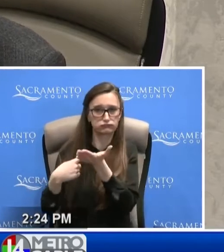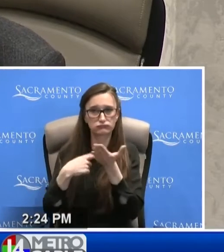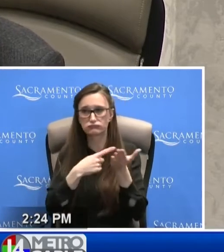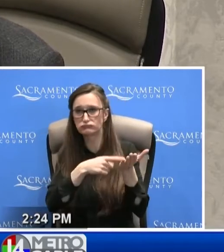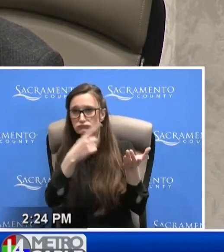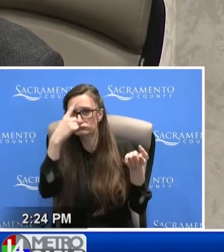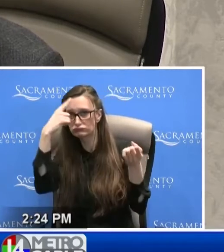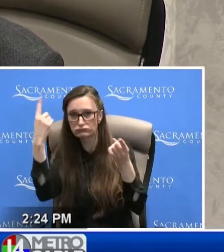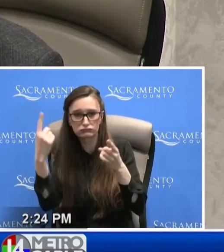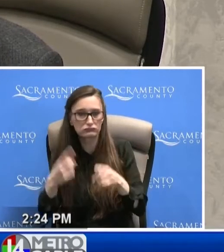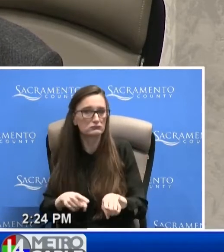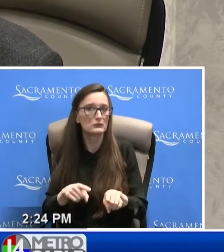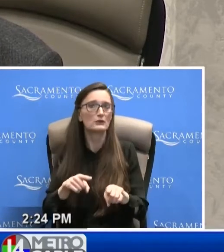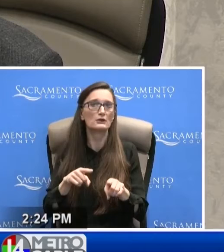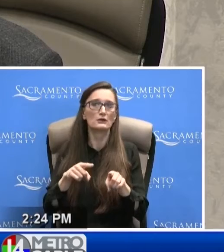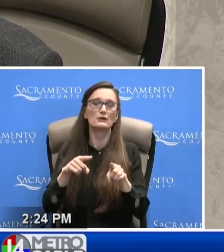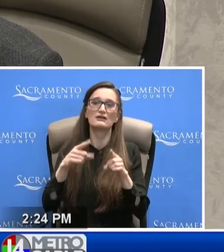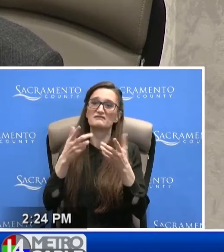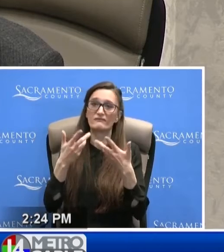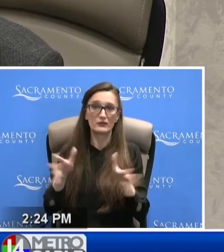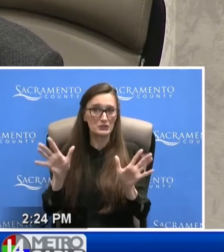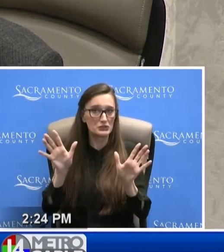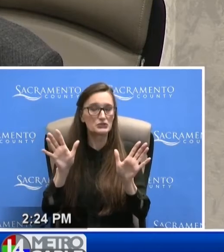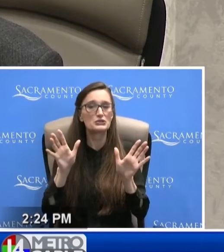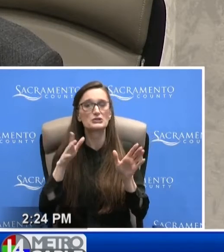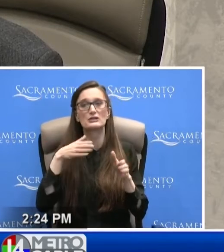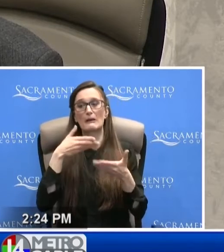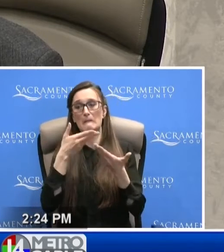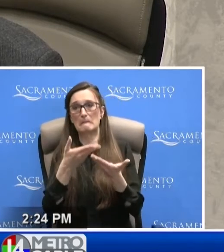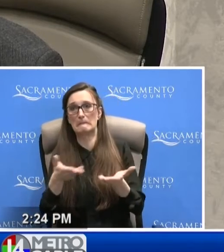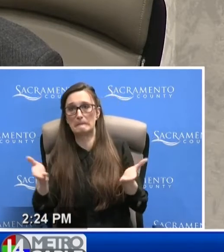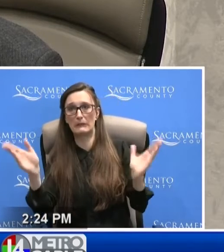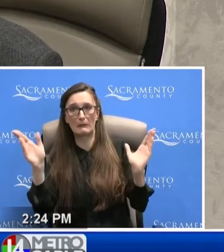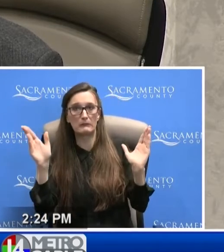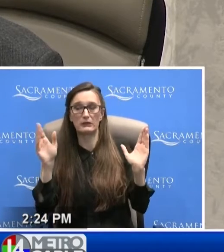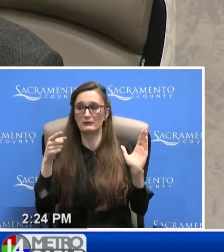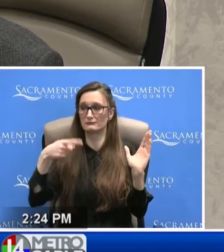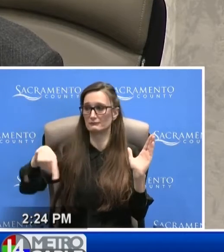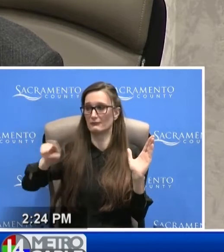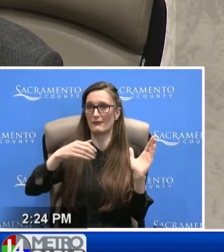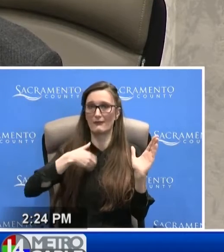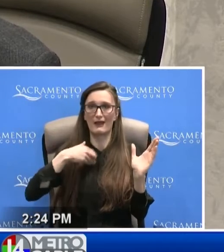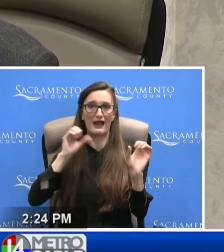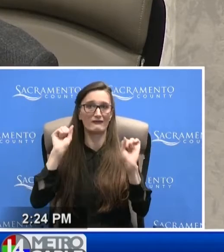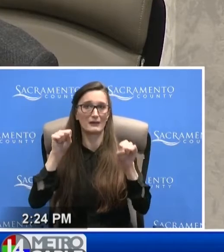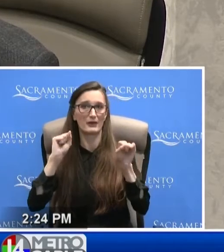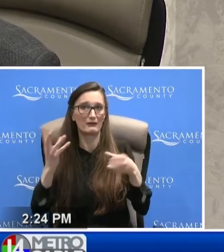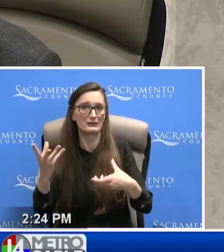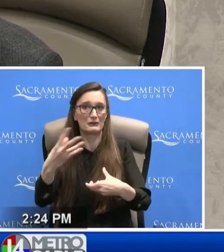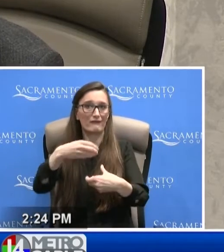in the public venue and with the ability for folks to participate in chambers by phone and